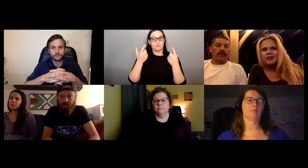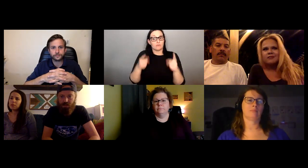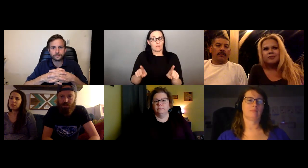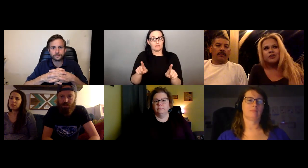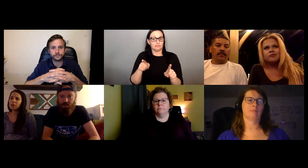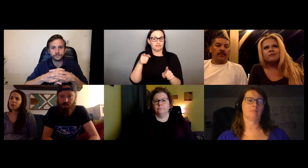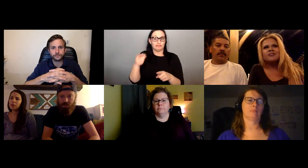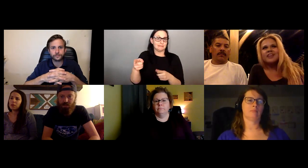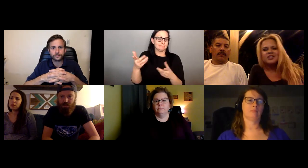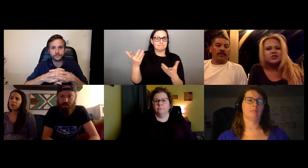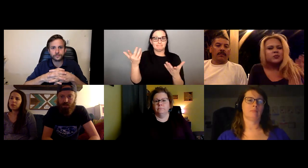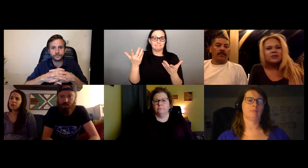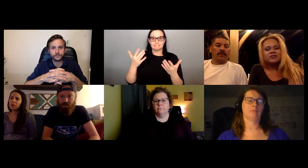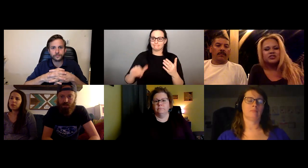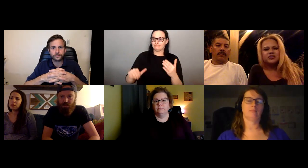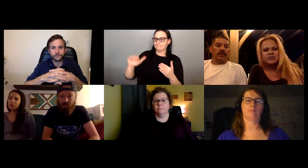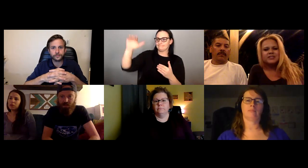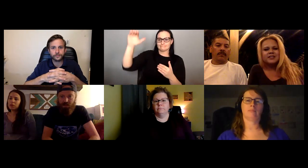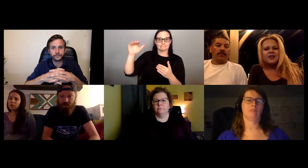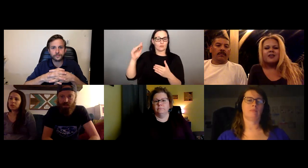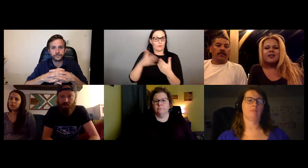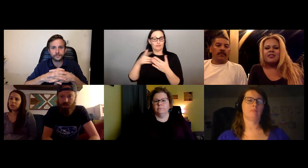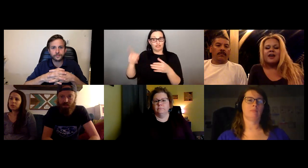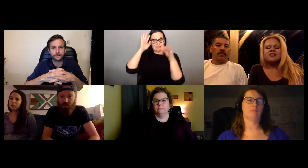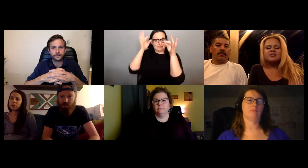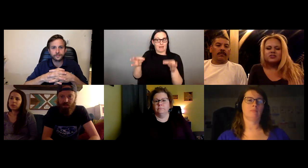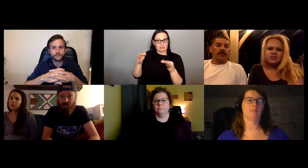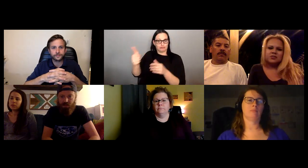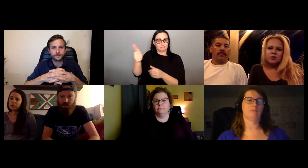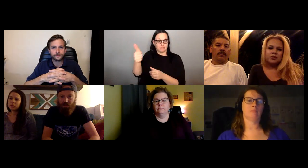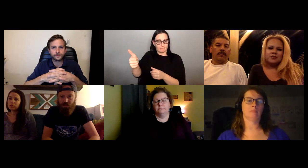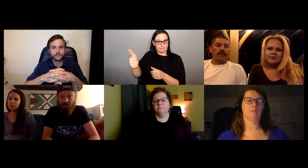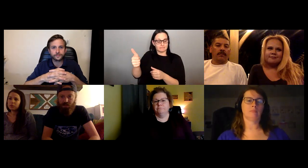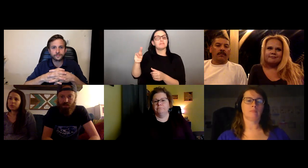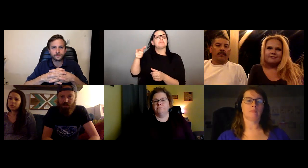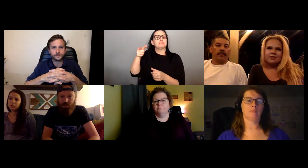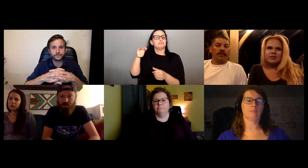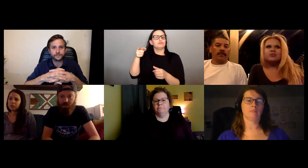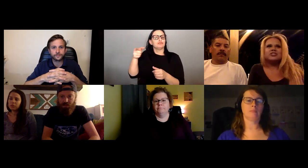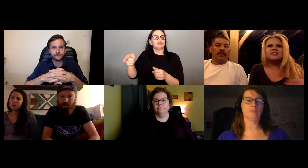you know of age or whatever she chooses